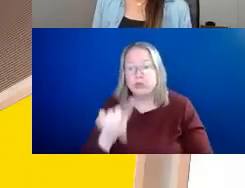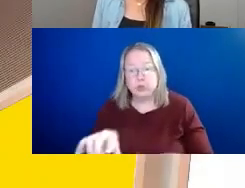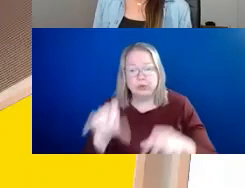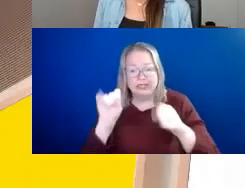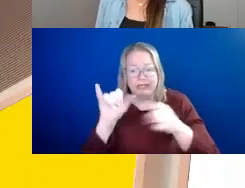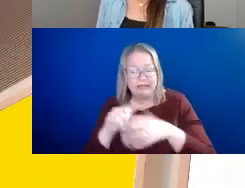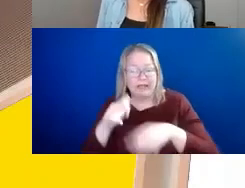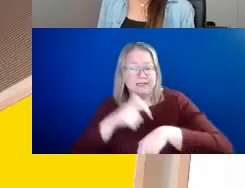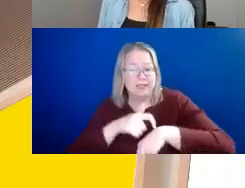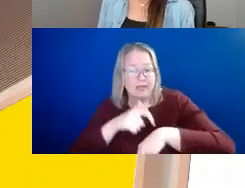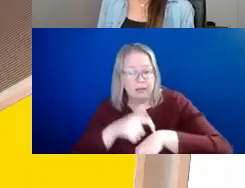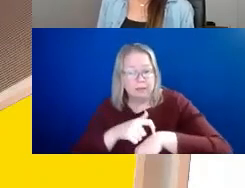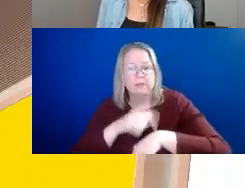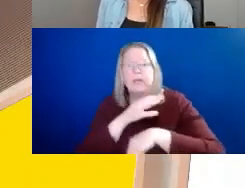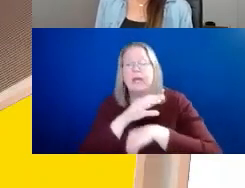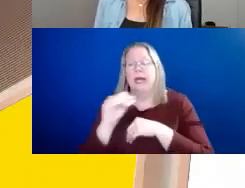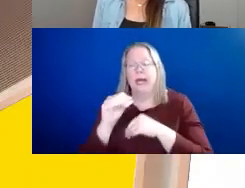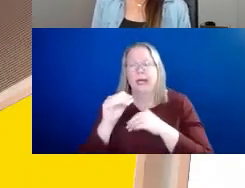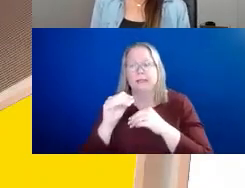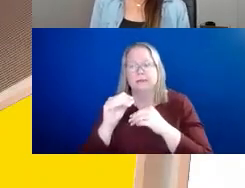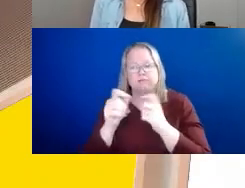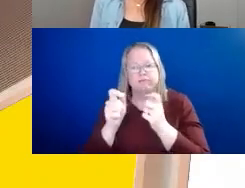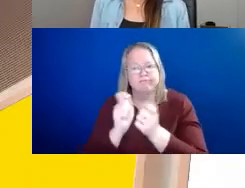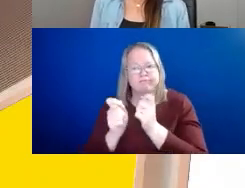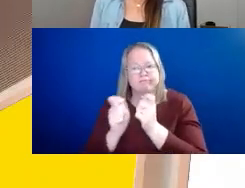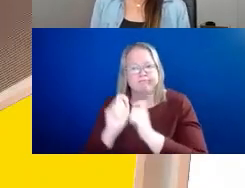to curate your session 12:50:38 and how you feel it's best